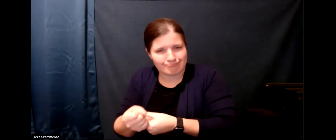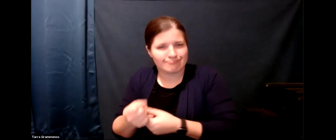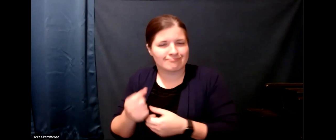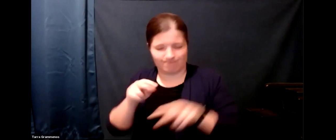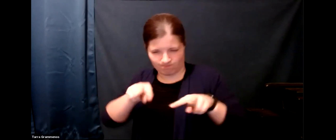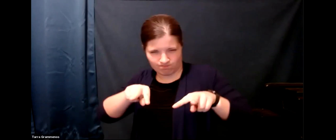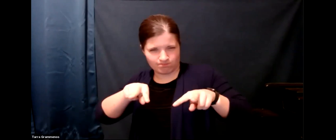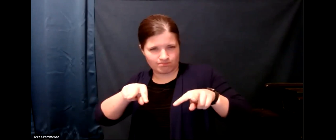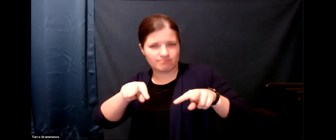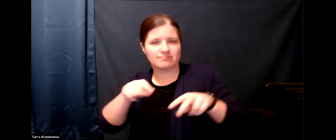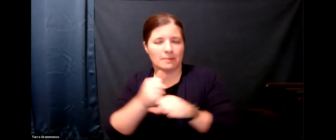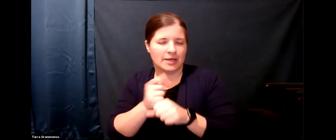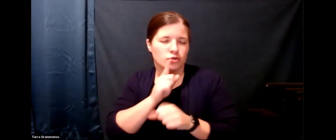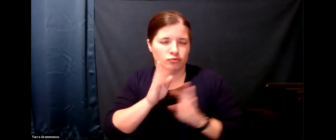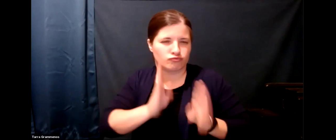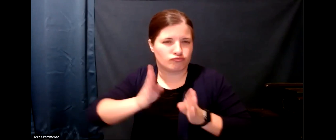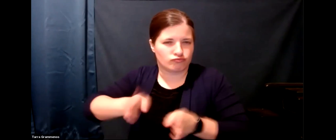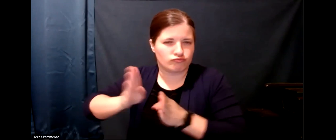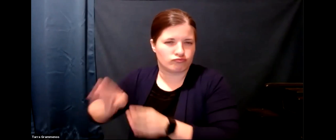everything is in order as it should be.